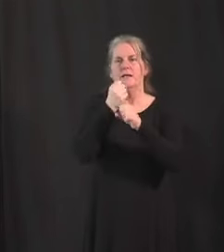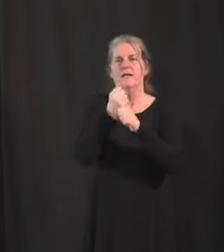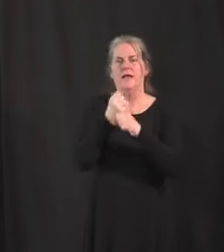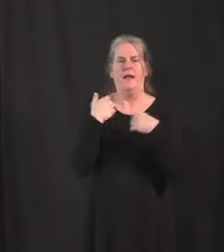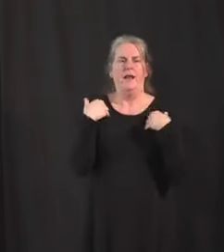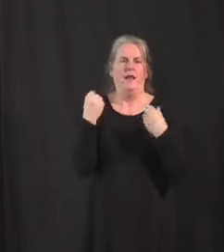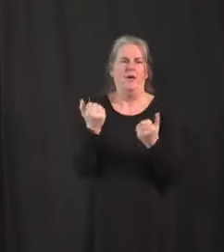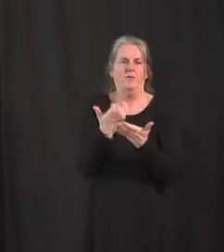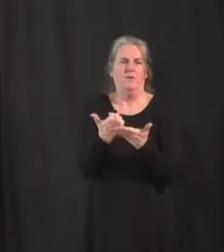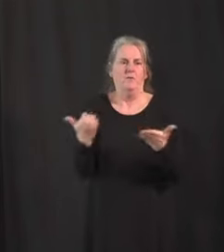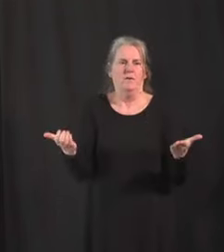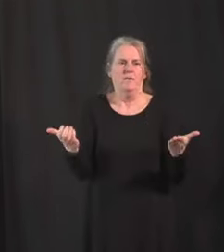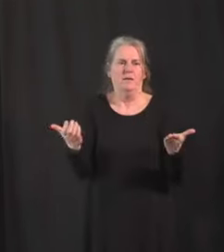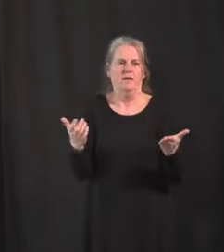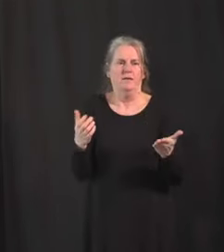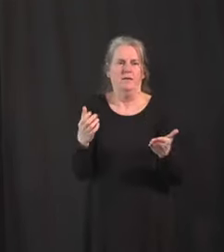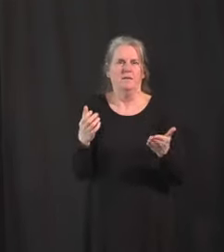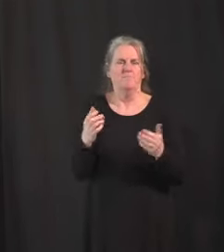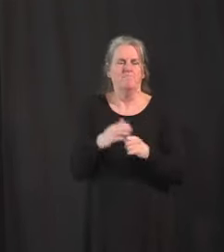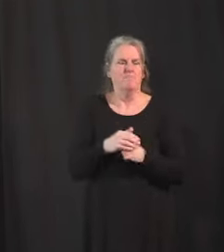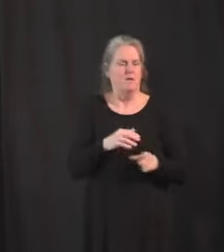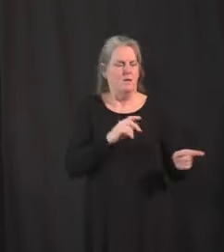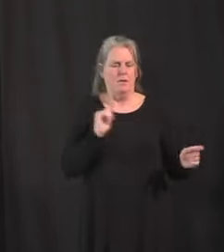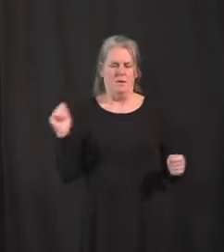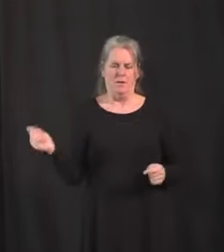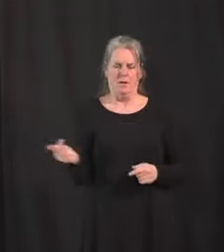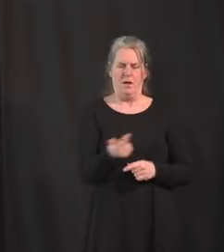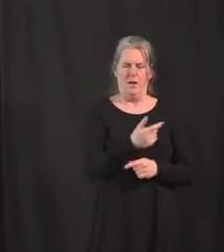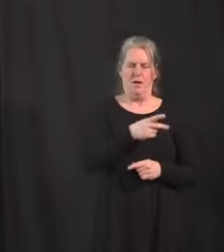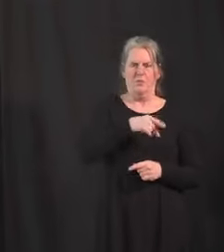PREMIERS THAT RIGHT NOW THE PROVISIONS IN ALL OF THE